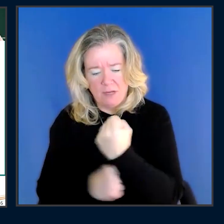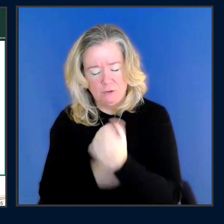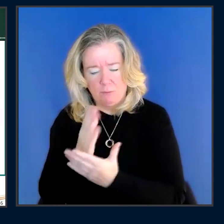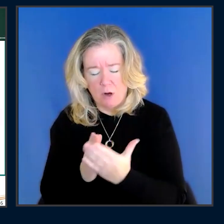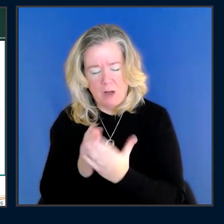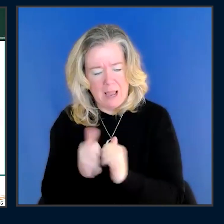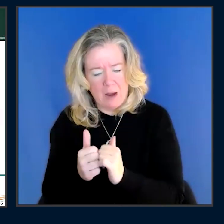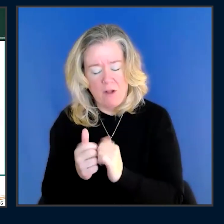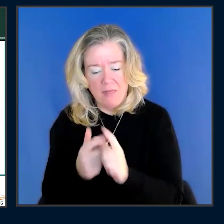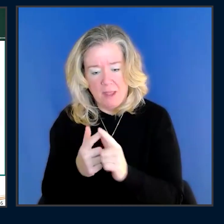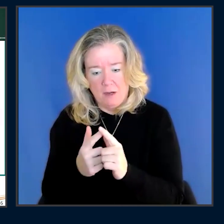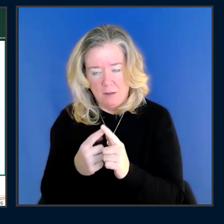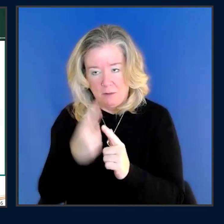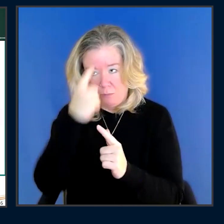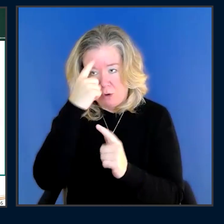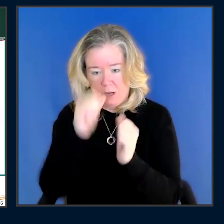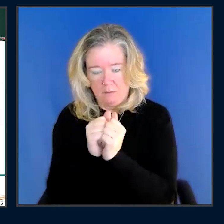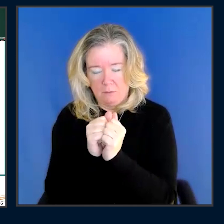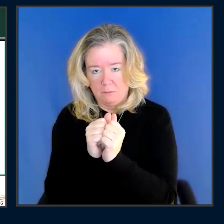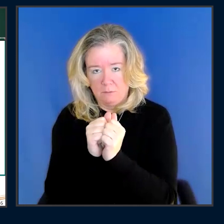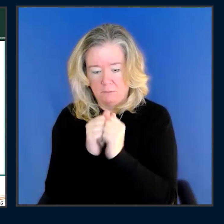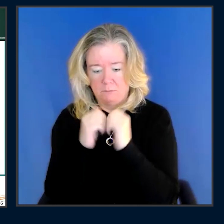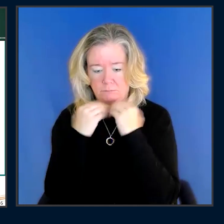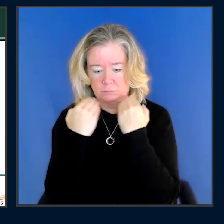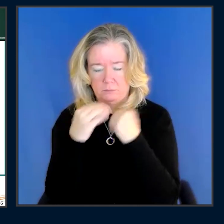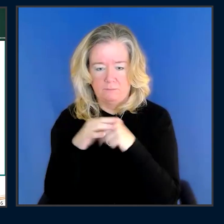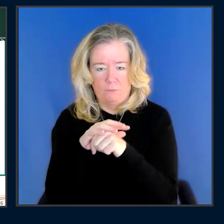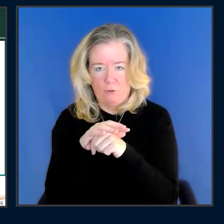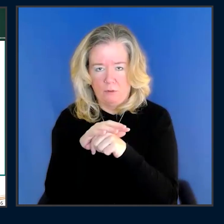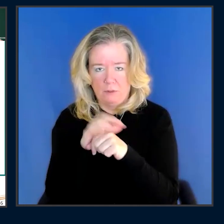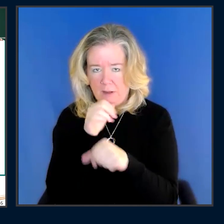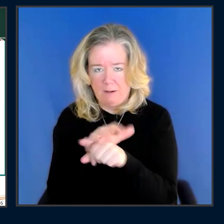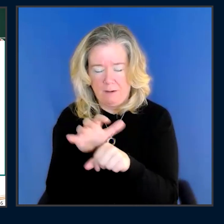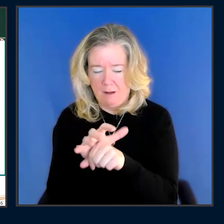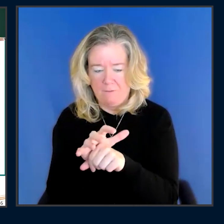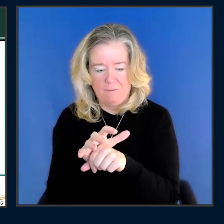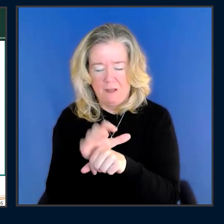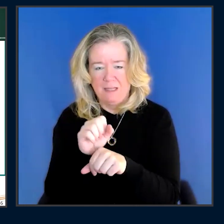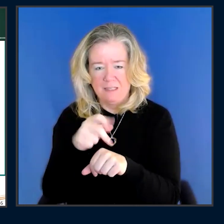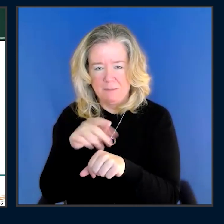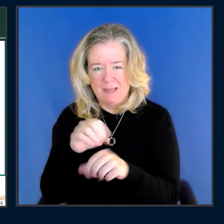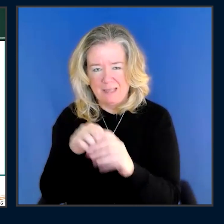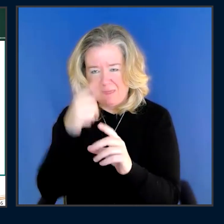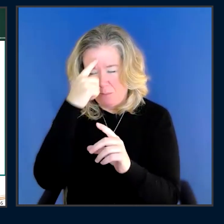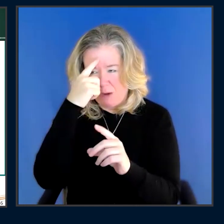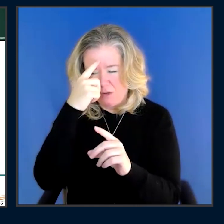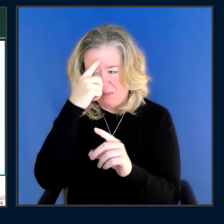then there isn't enough room left in that-- there isn't enough cognitive space to think about what the story means,